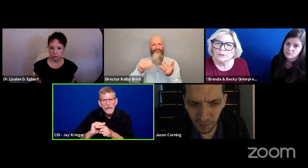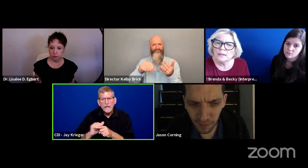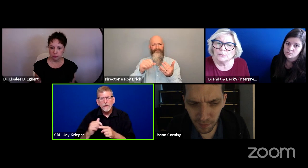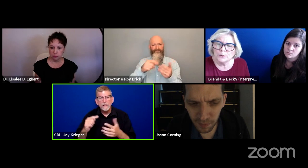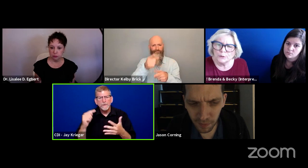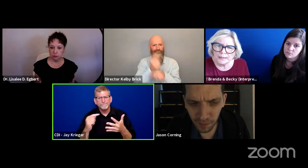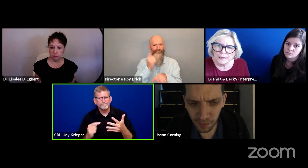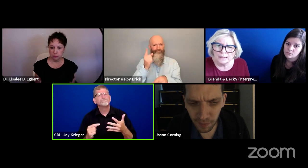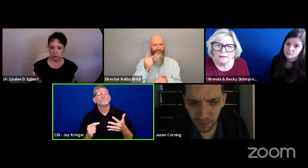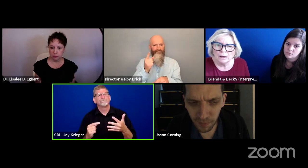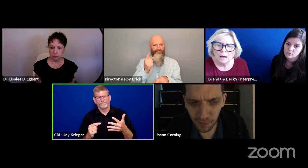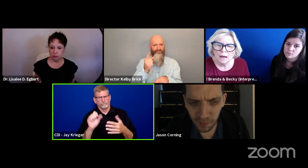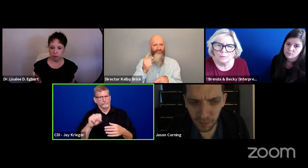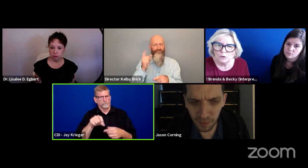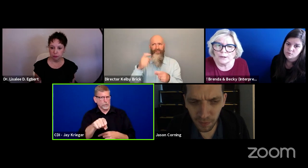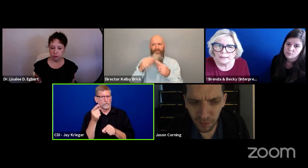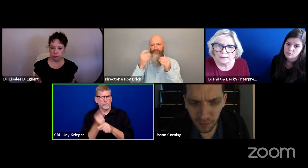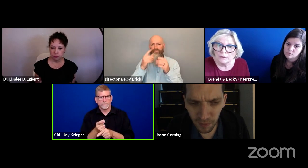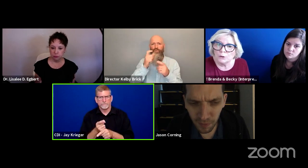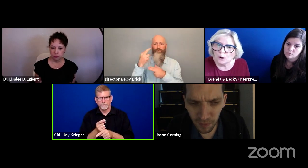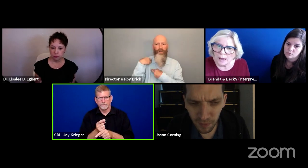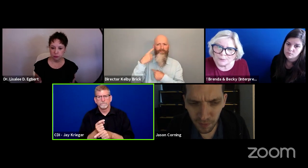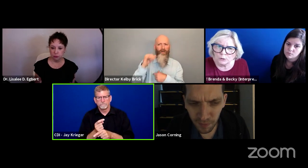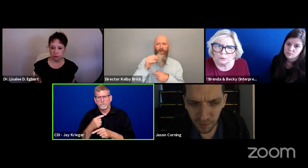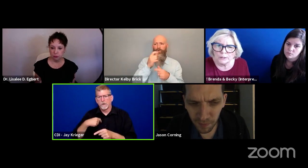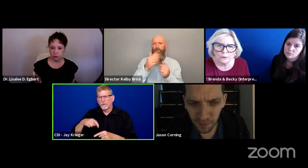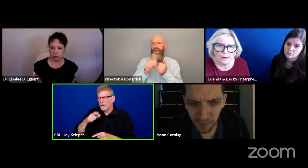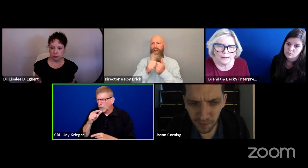including community training. You are absolutely correct.